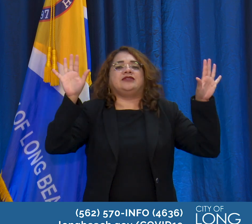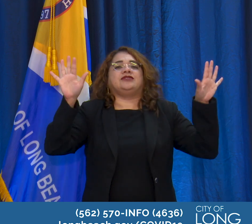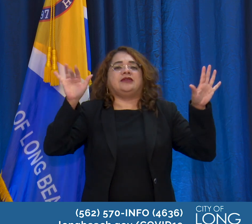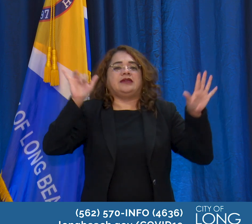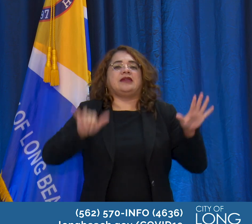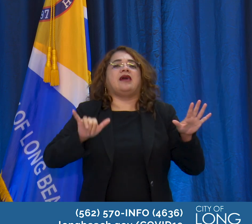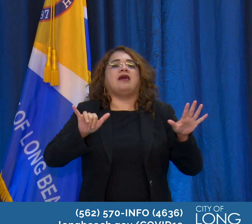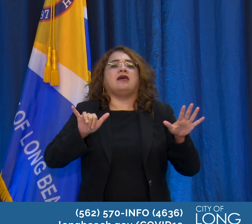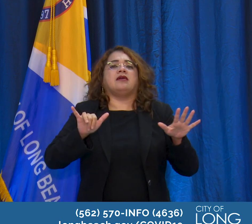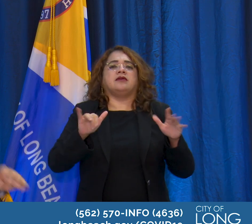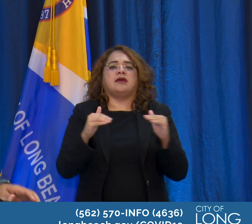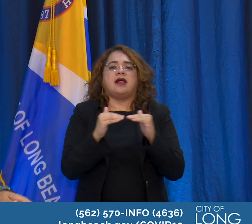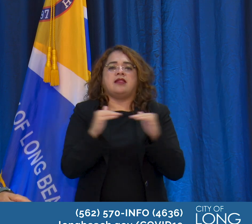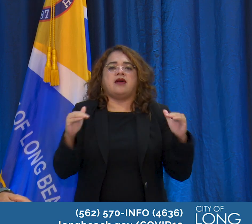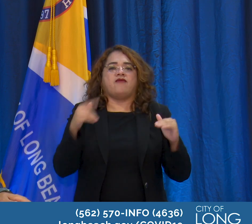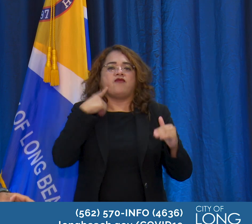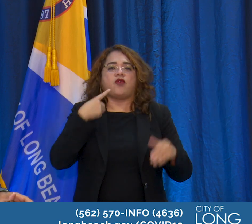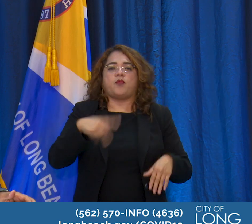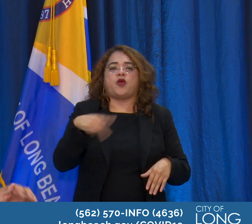can do in this purple category.